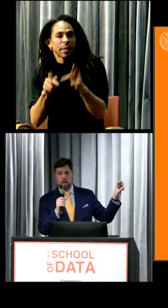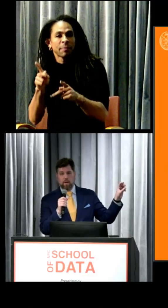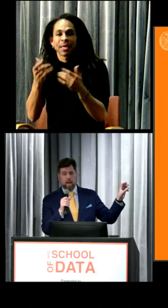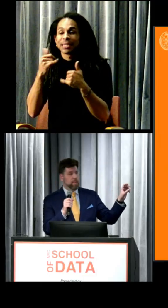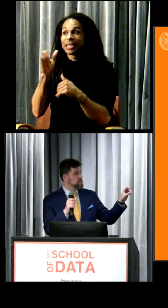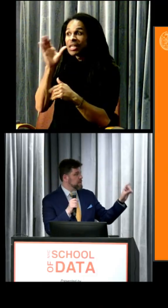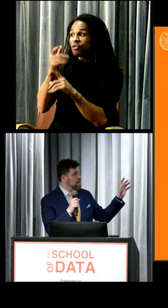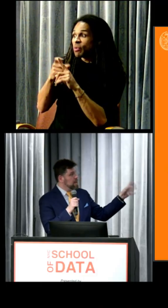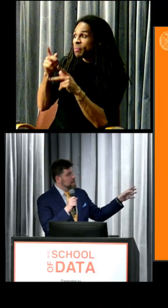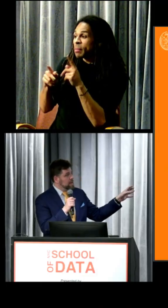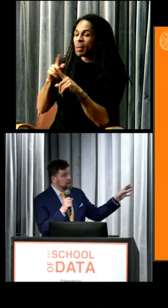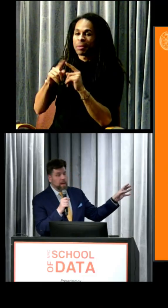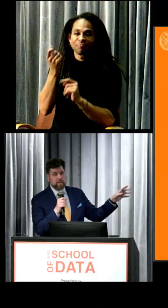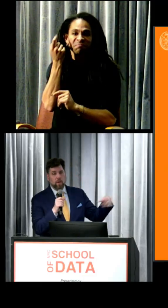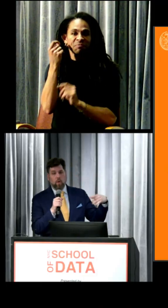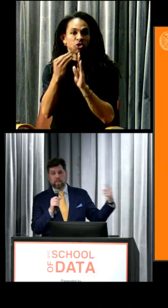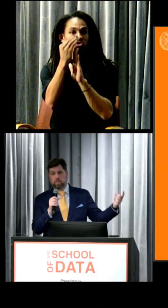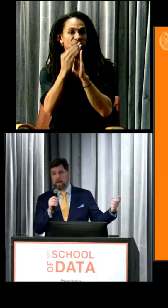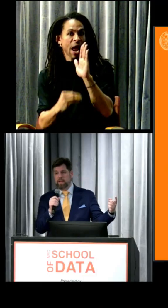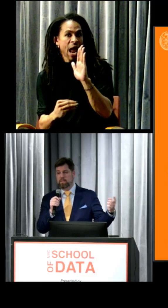They're not against the wall. The room is really bright.